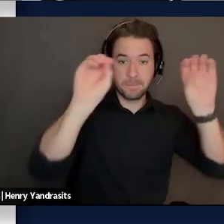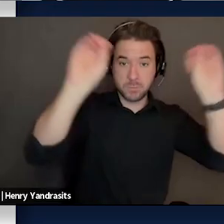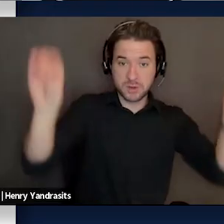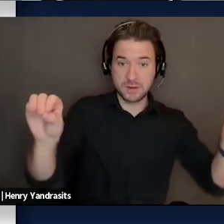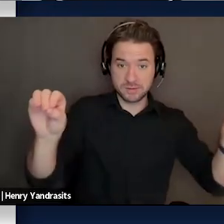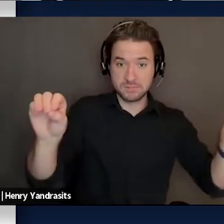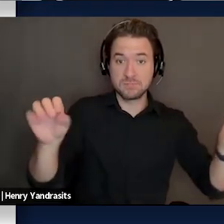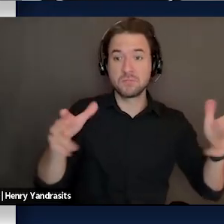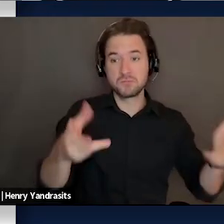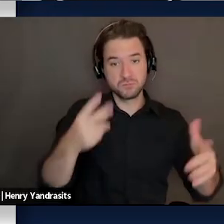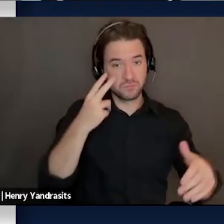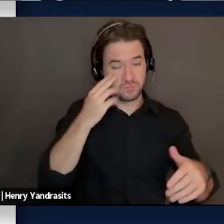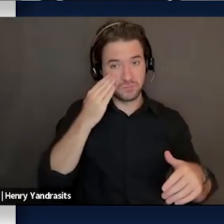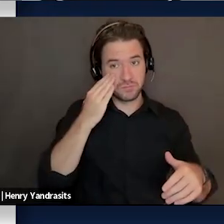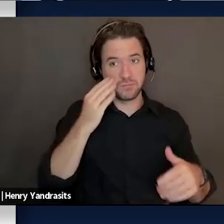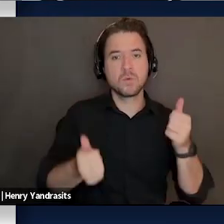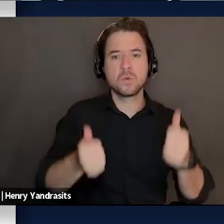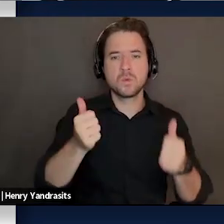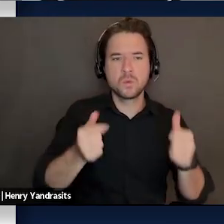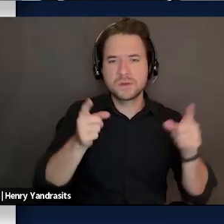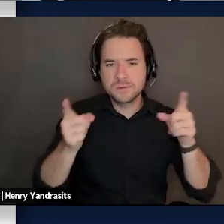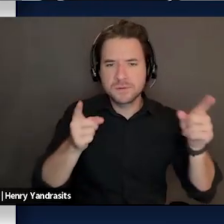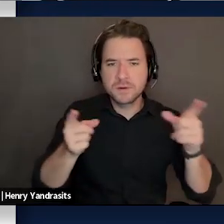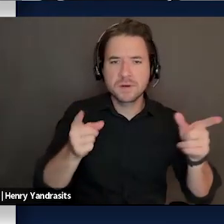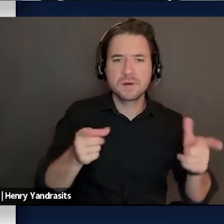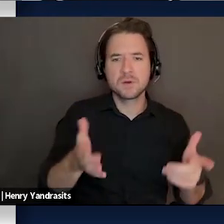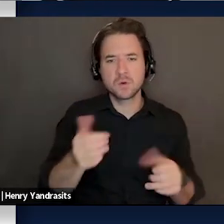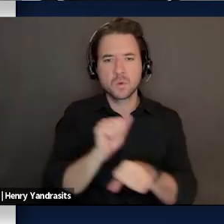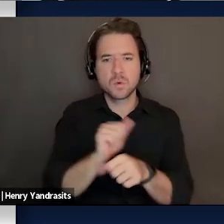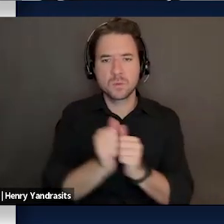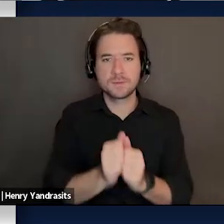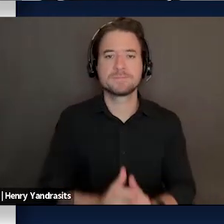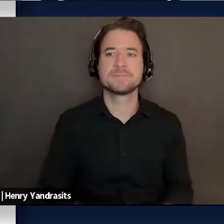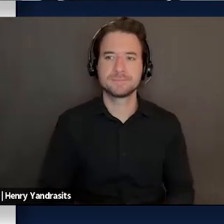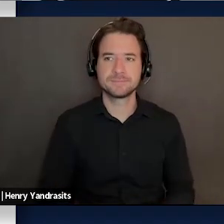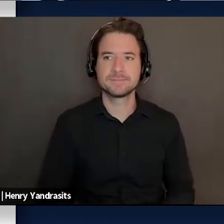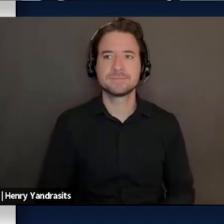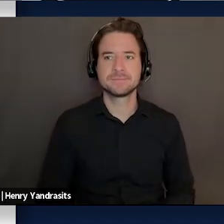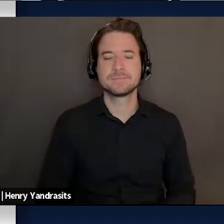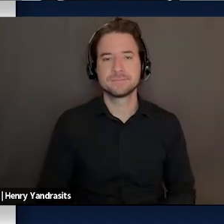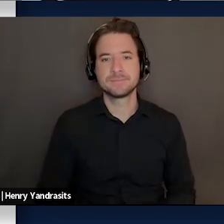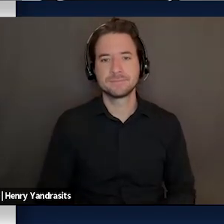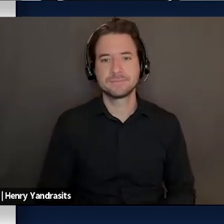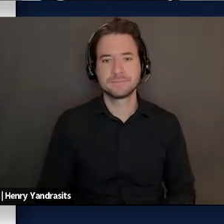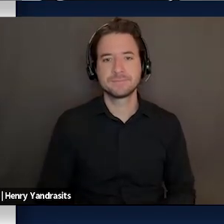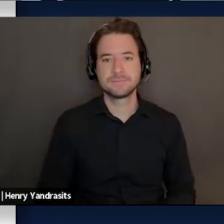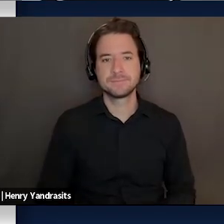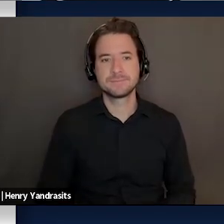So that you always know what prevalence you're working with.